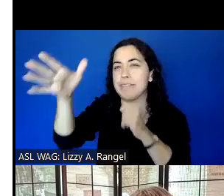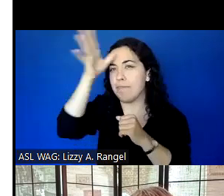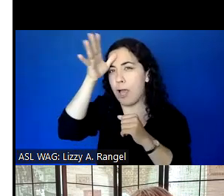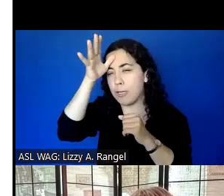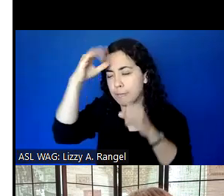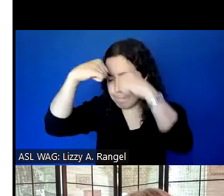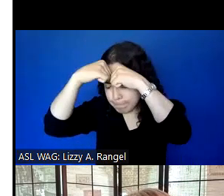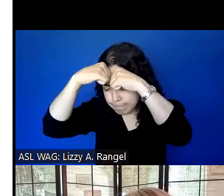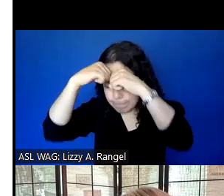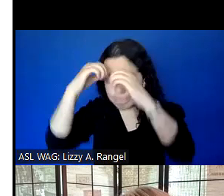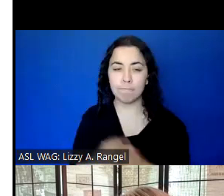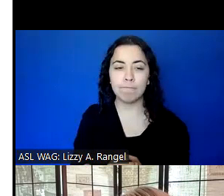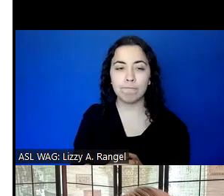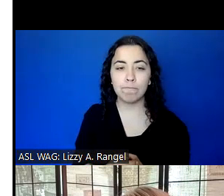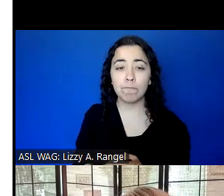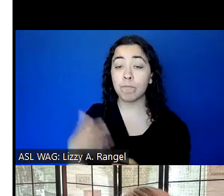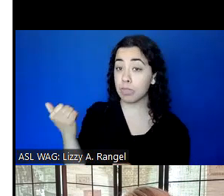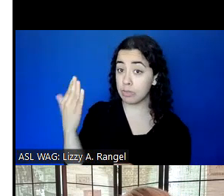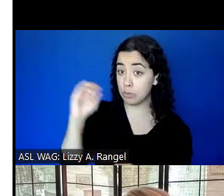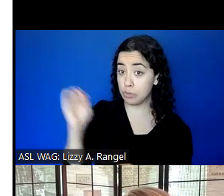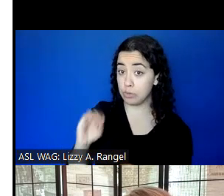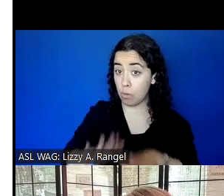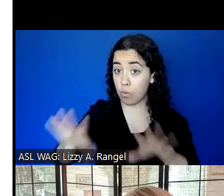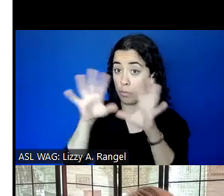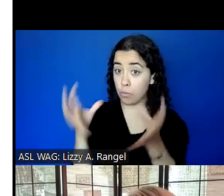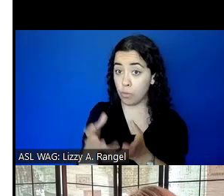And then that last concept is cognitive needs. You know, make sure it's easy to understand.